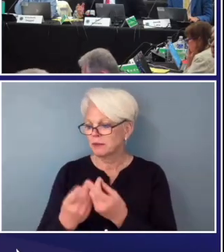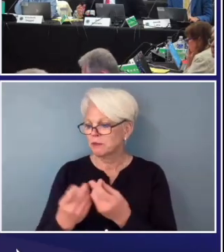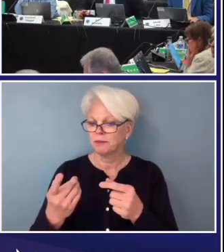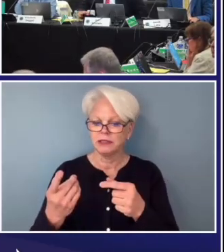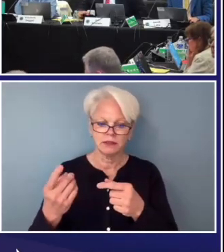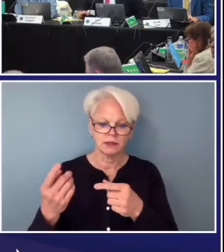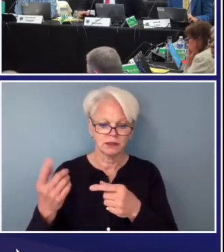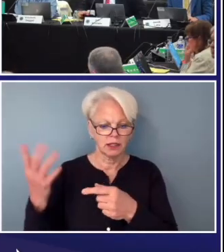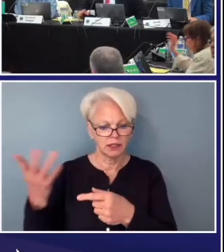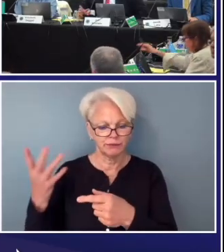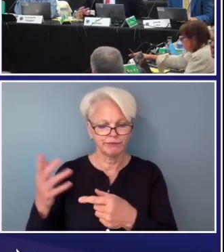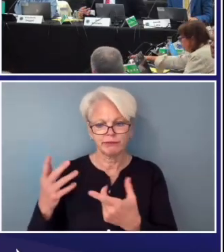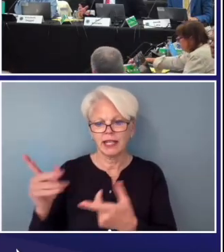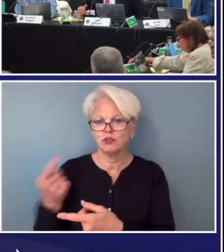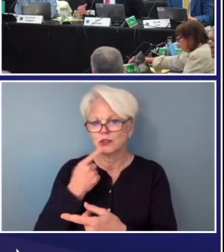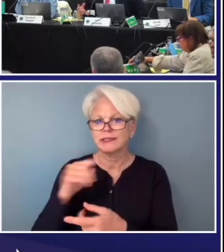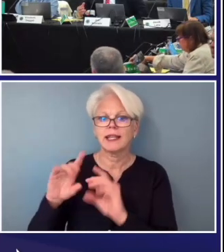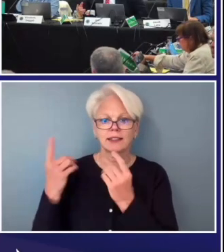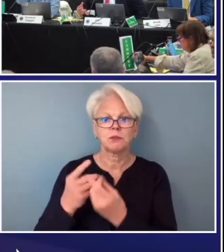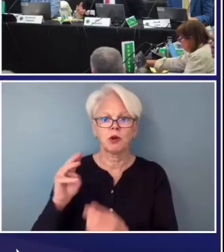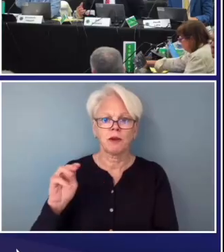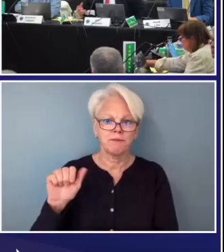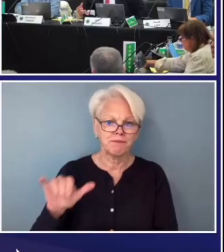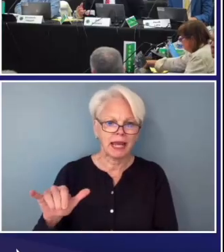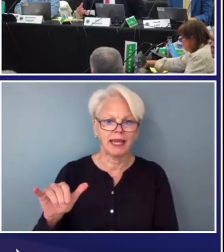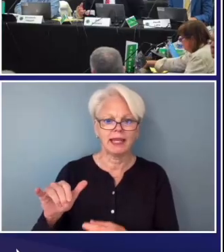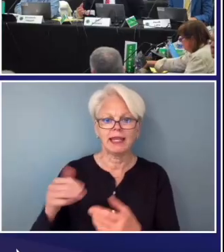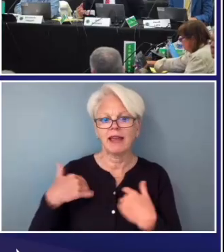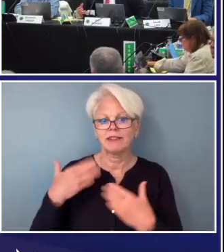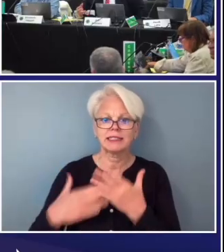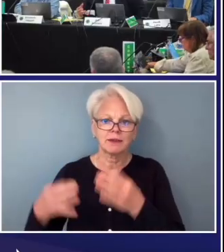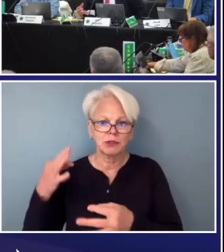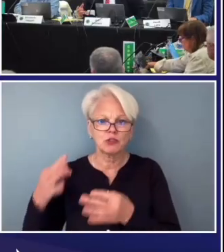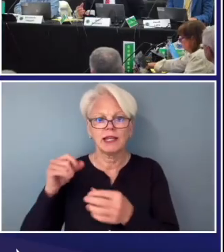Um, may have having some discretion in this area with regard to financial.